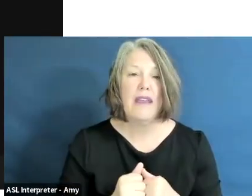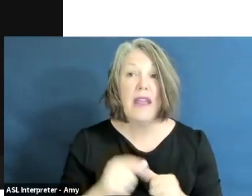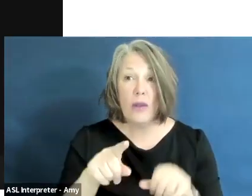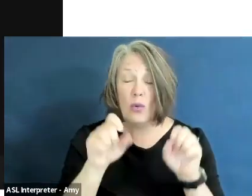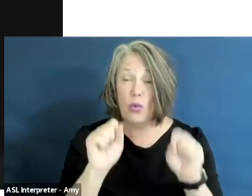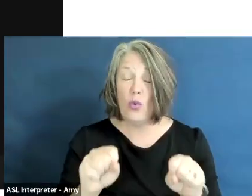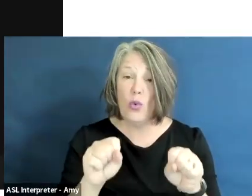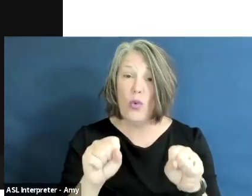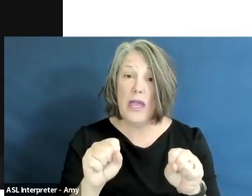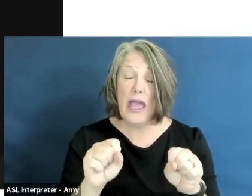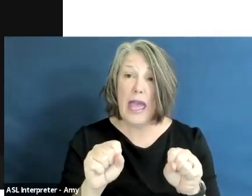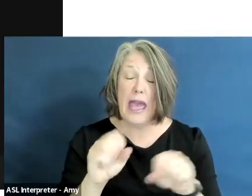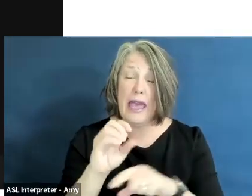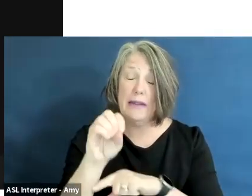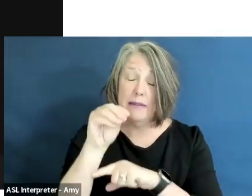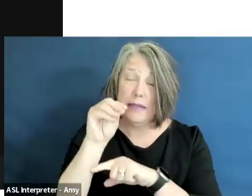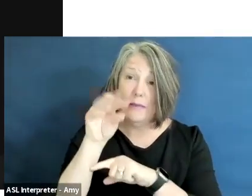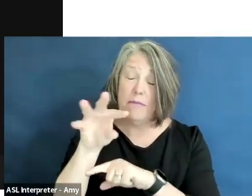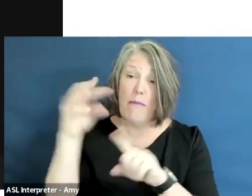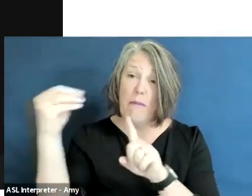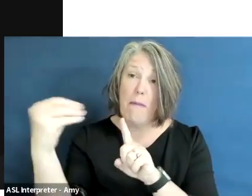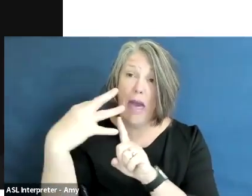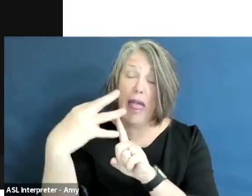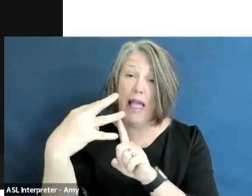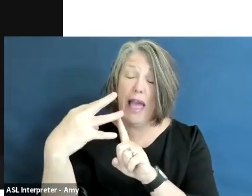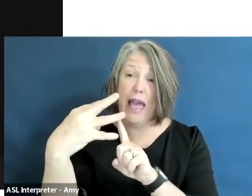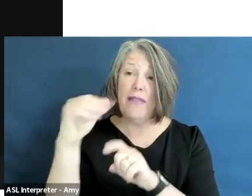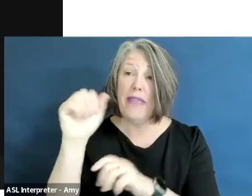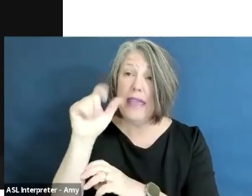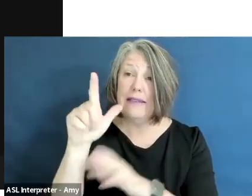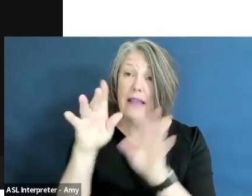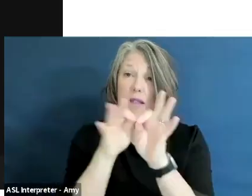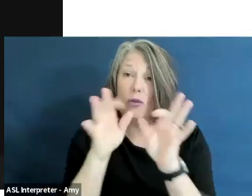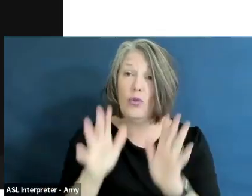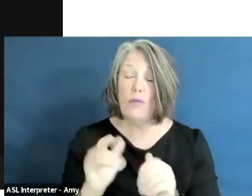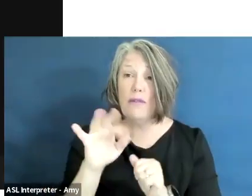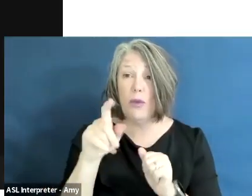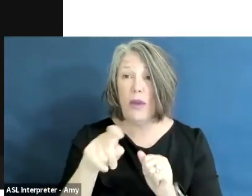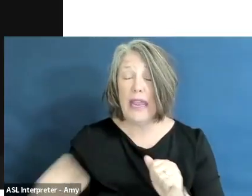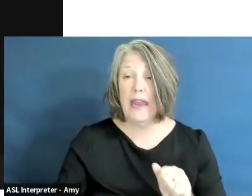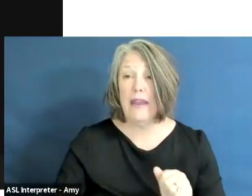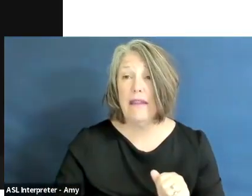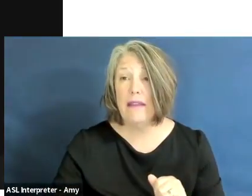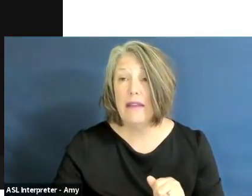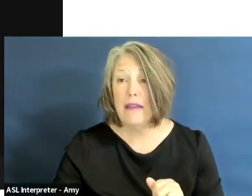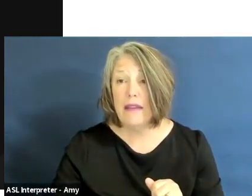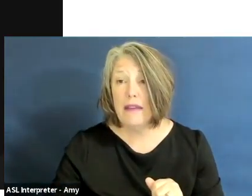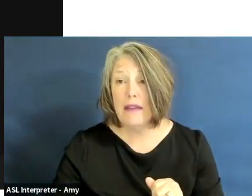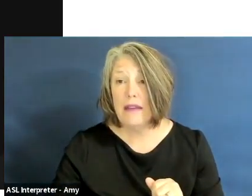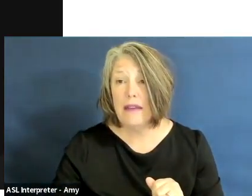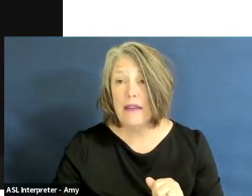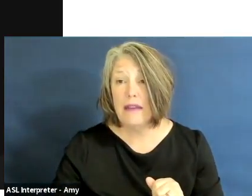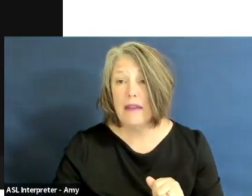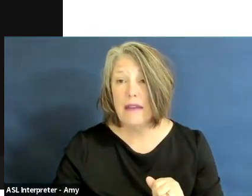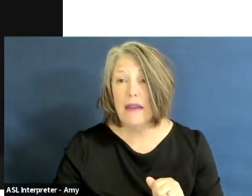spotlight the ASL interpreter if you need them. And please feel free to